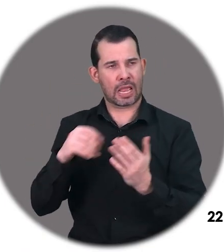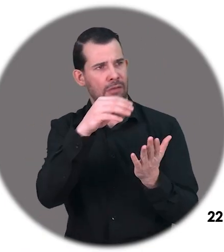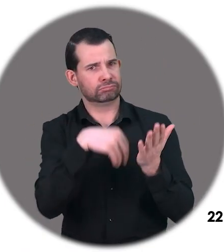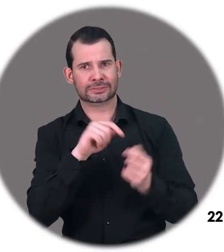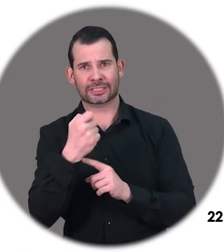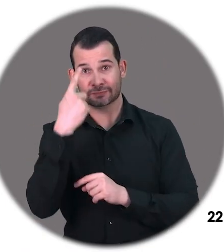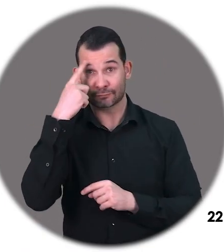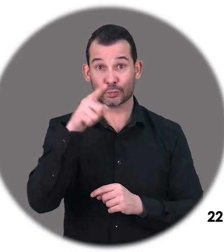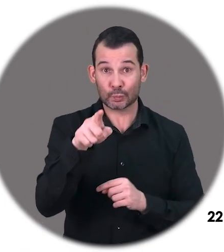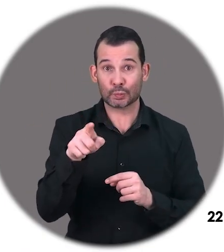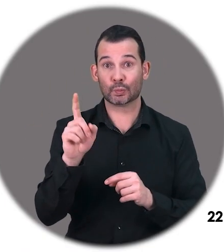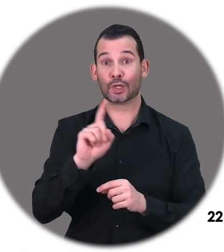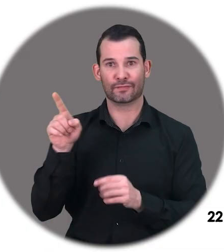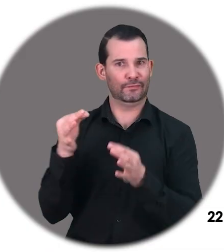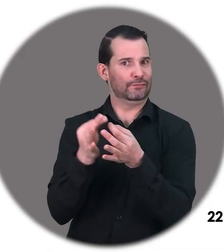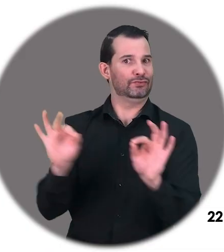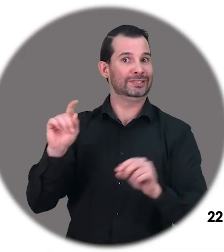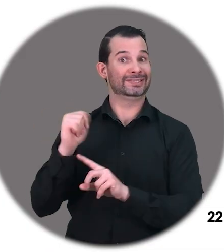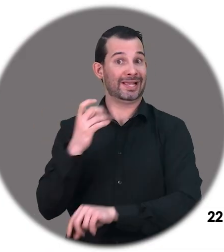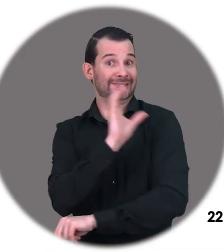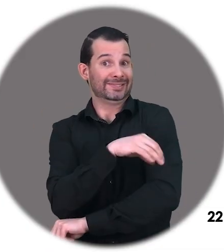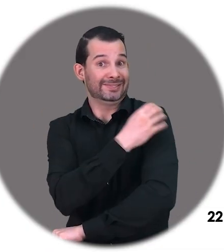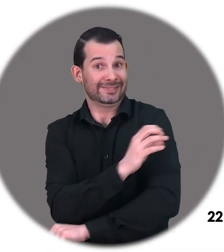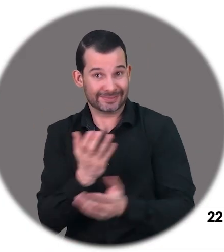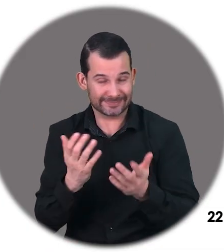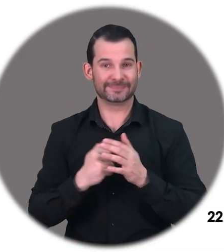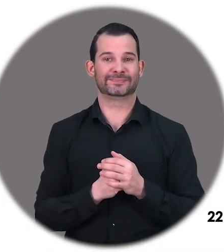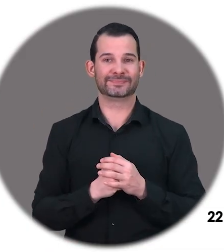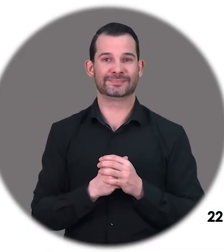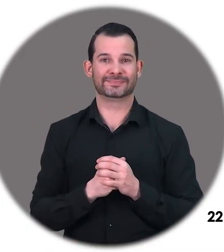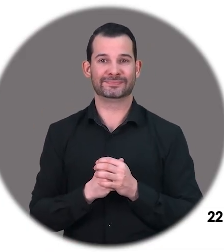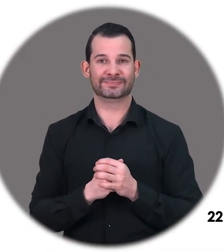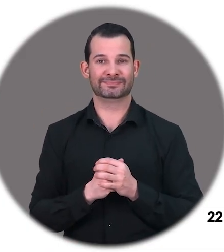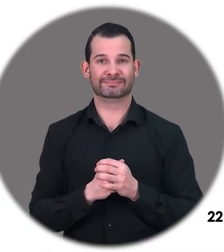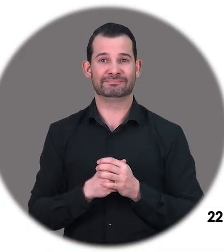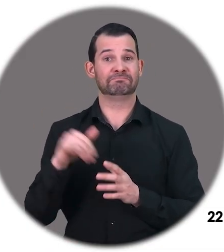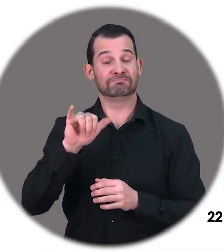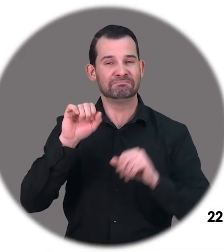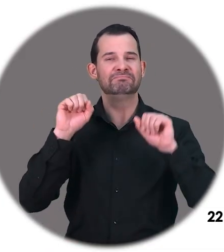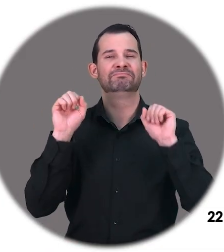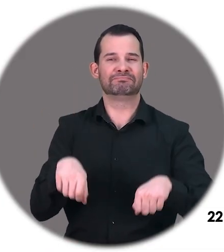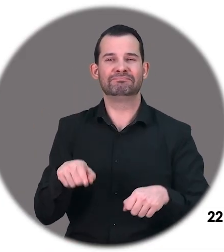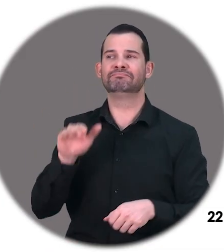a volunteer may be able to do your taxes for you at a free tax clinic.